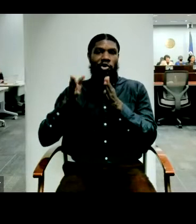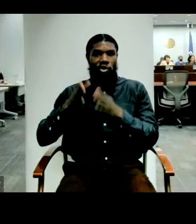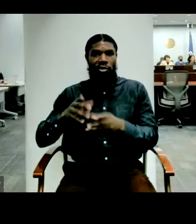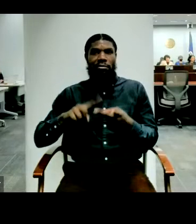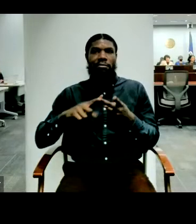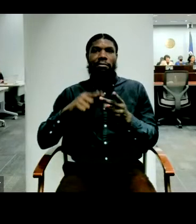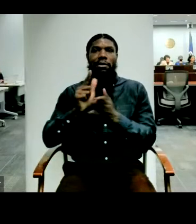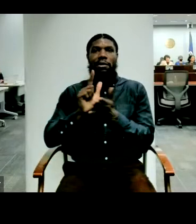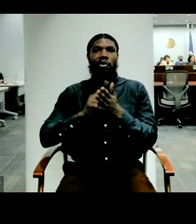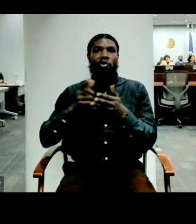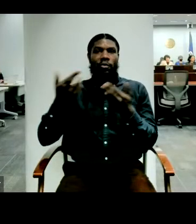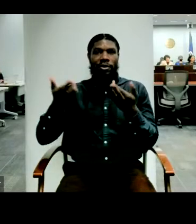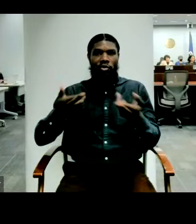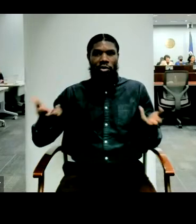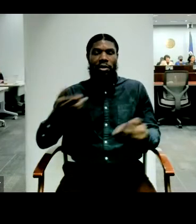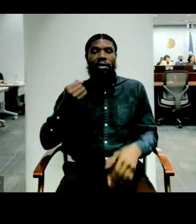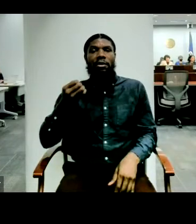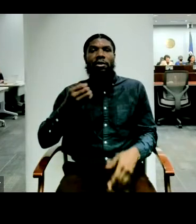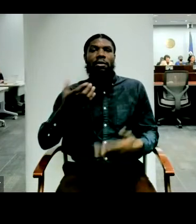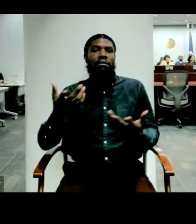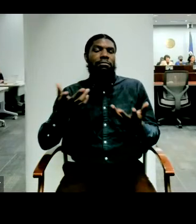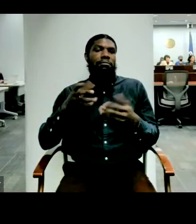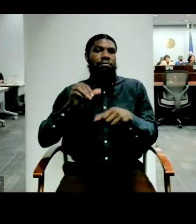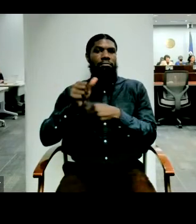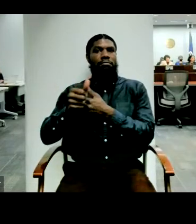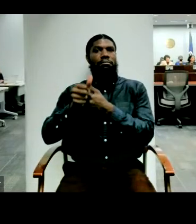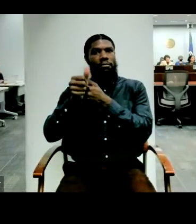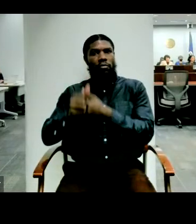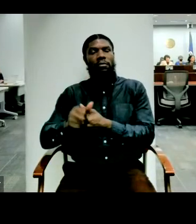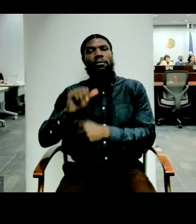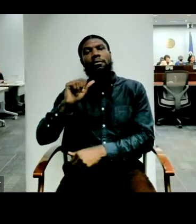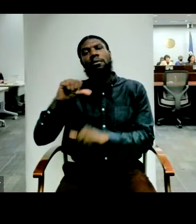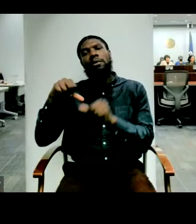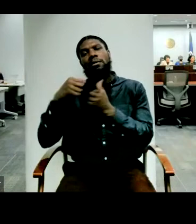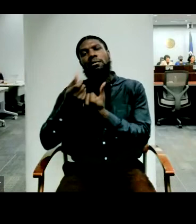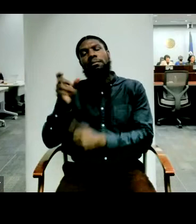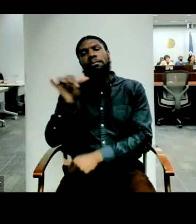So enforcement agencies like the EEOC play a very important role in filling